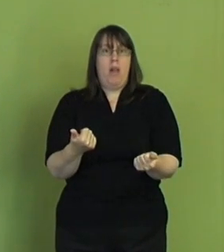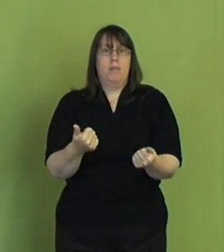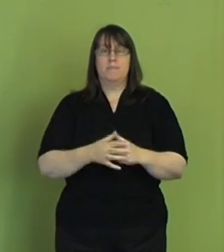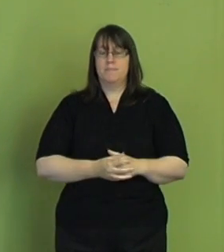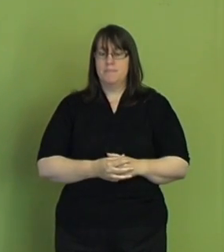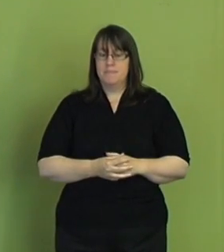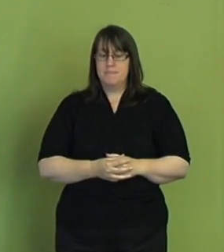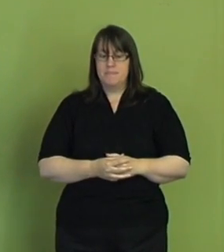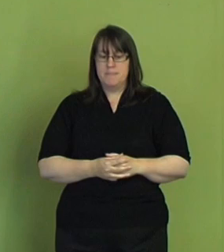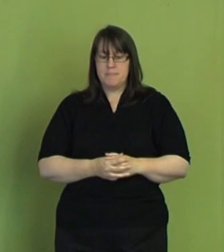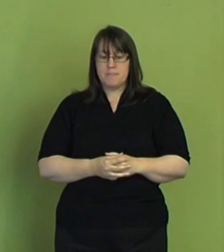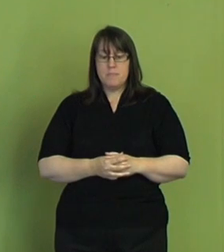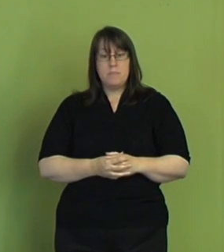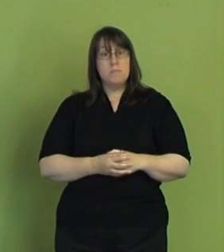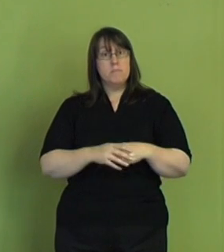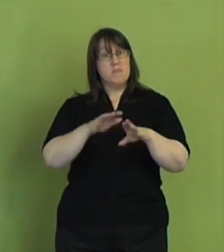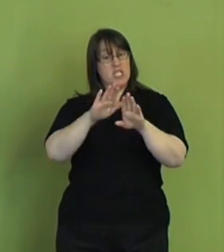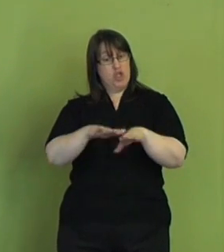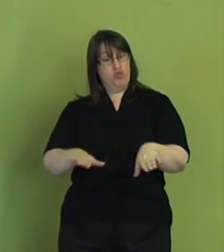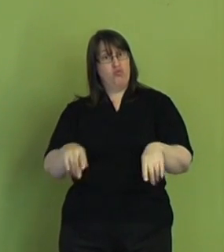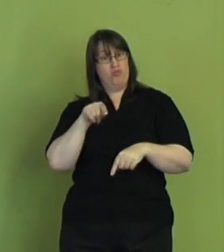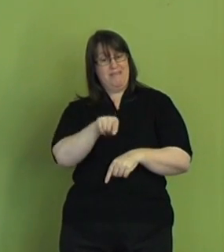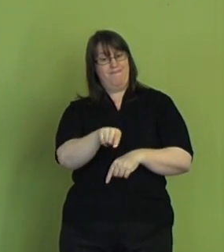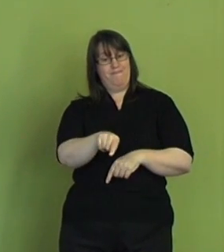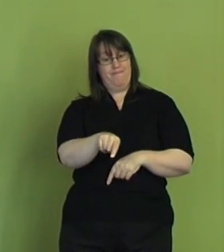In children, it's often difficult for them